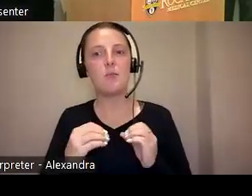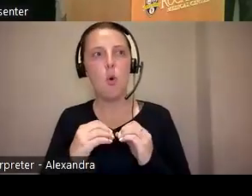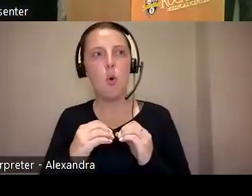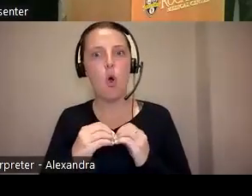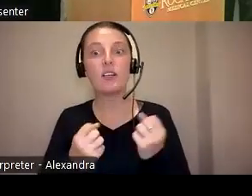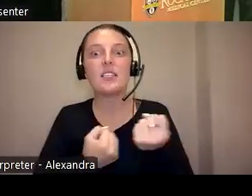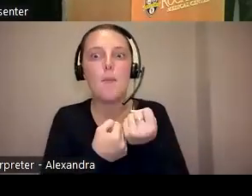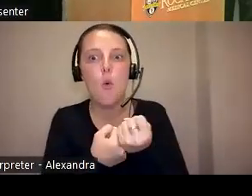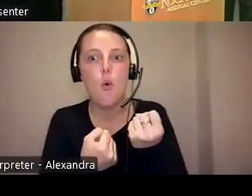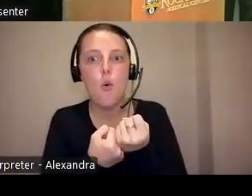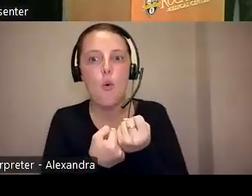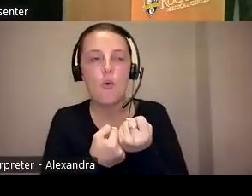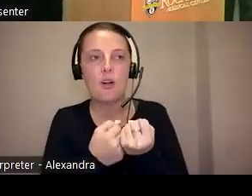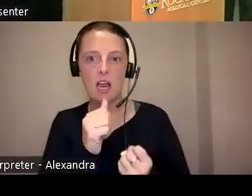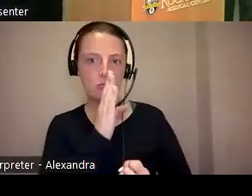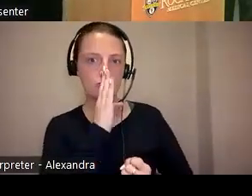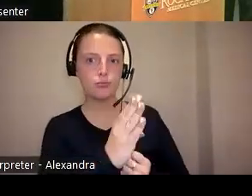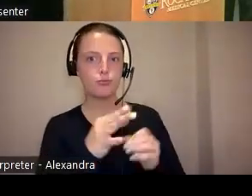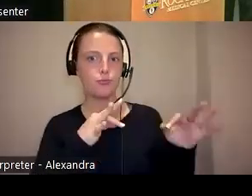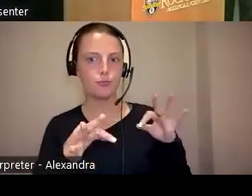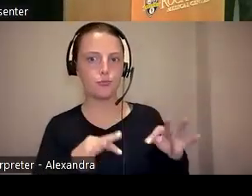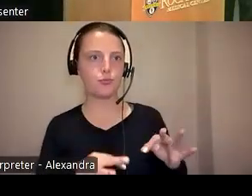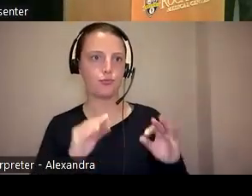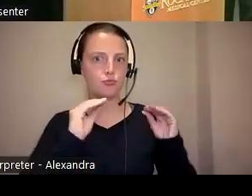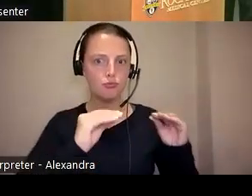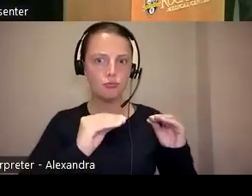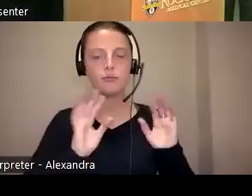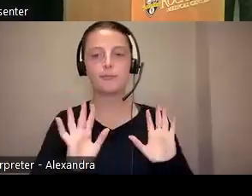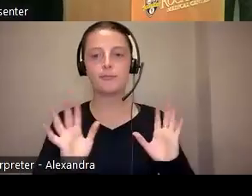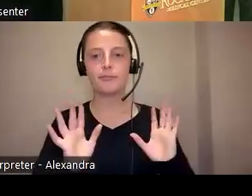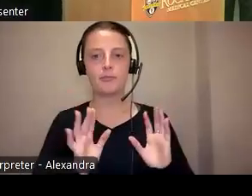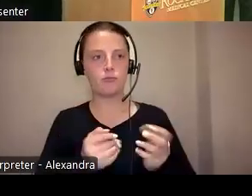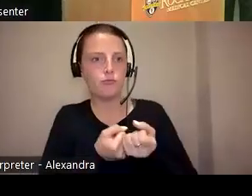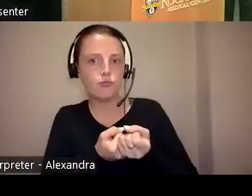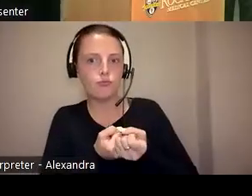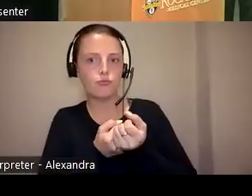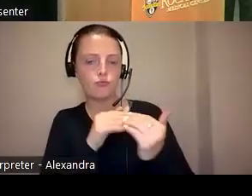approach they approach peers as more of like or patients as more of a curious inquirer coming